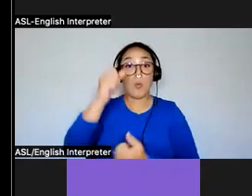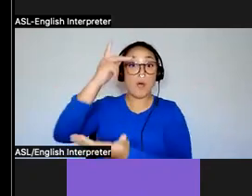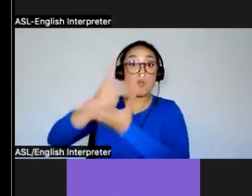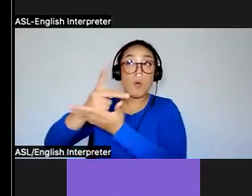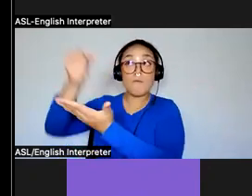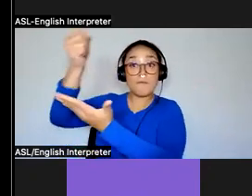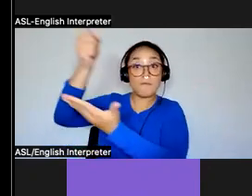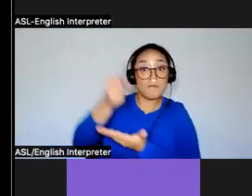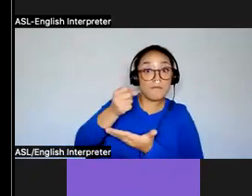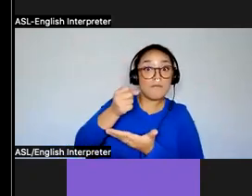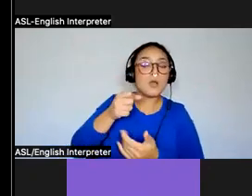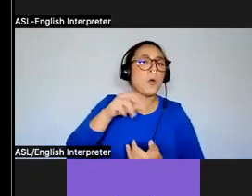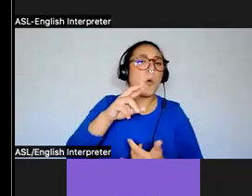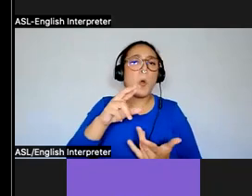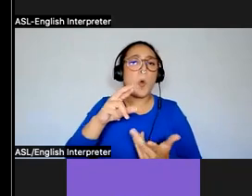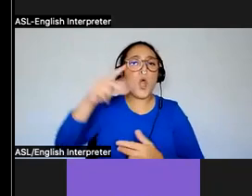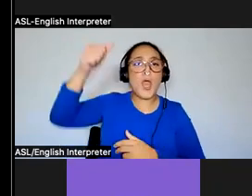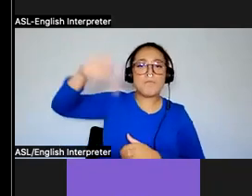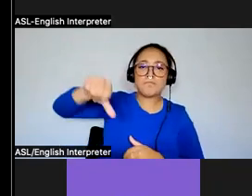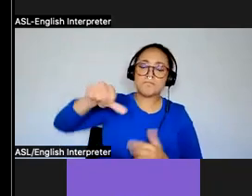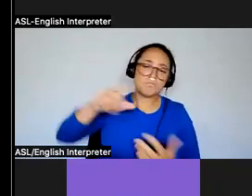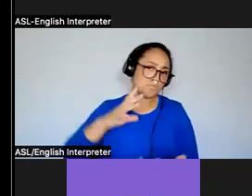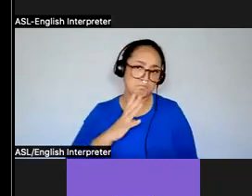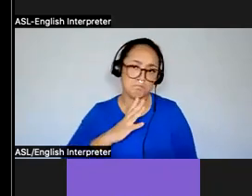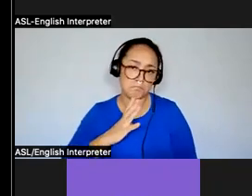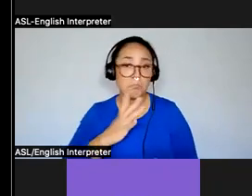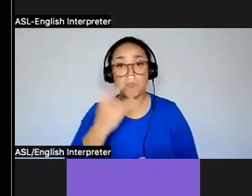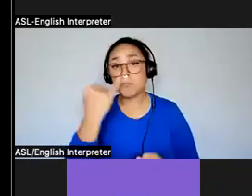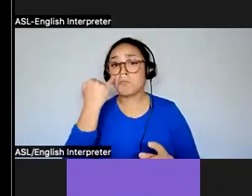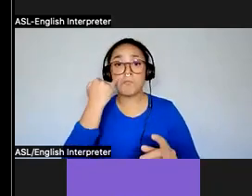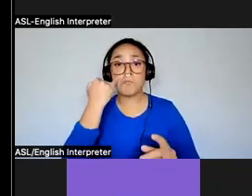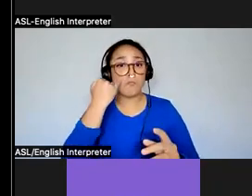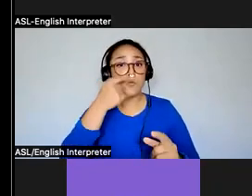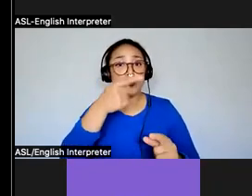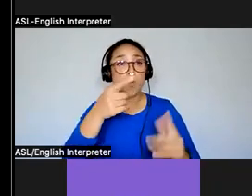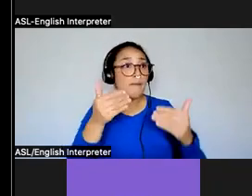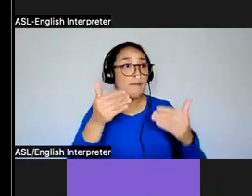perks, or not, if you still decide to move ahead, if you secure other sources of funding